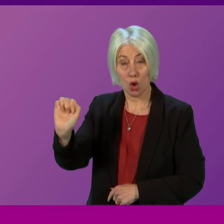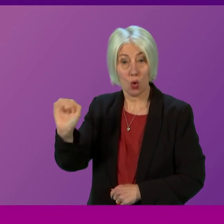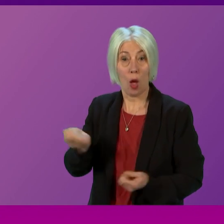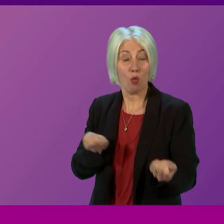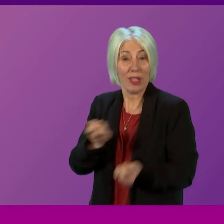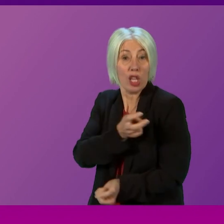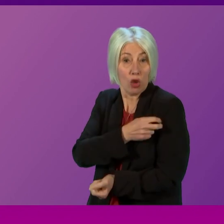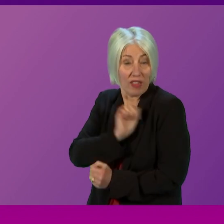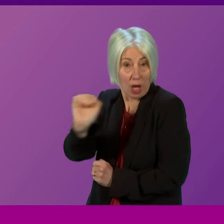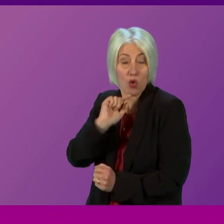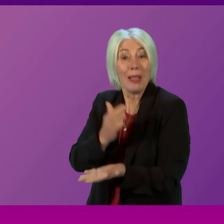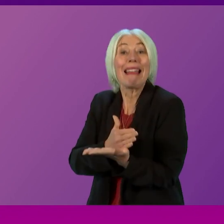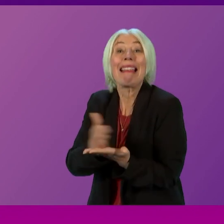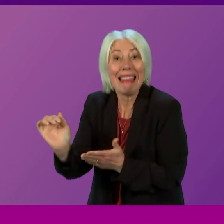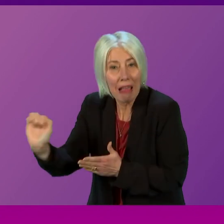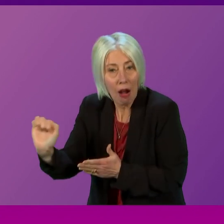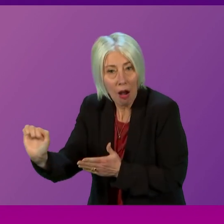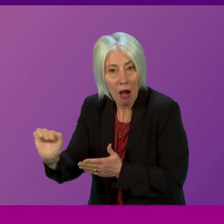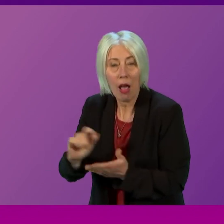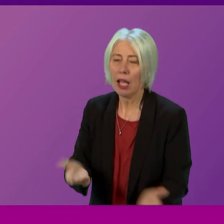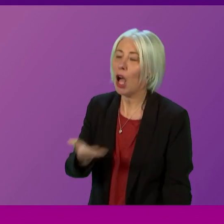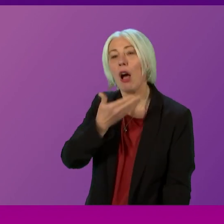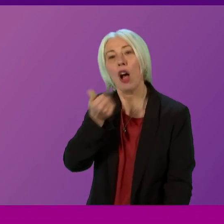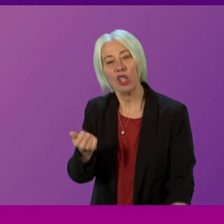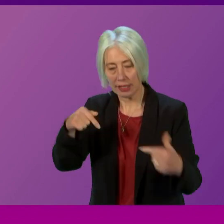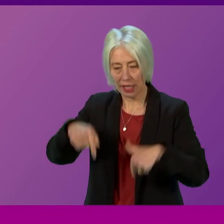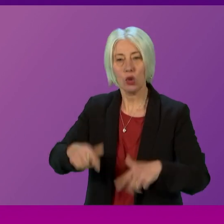been clear that it is a matter of courtesy to the chamber that major